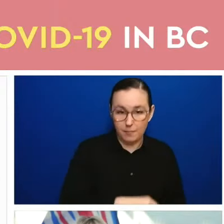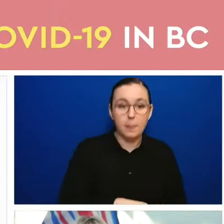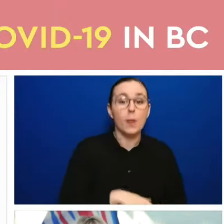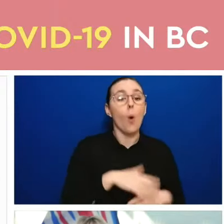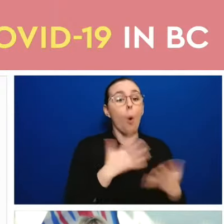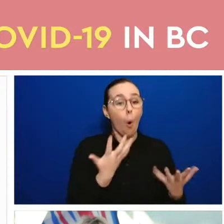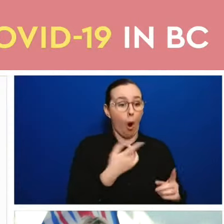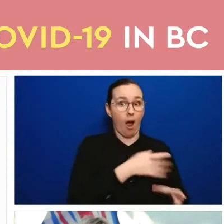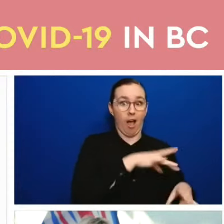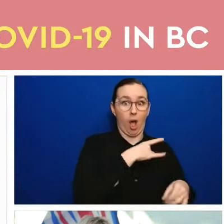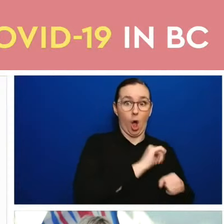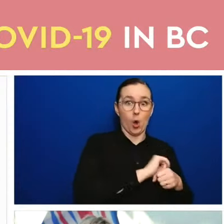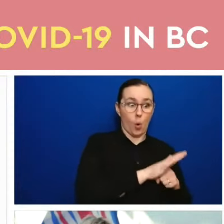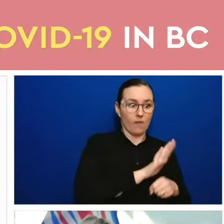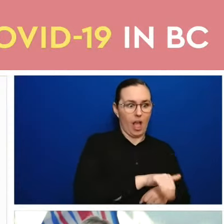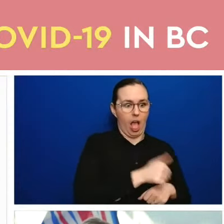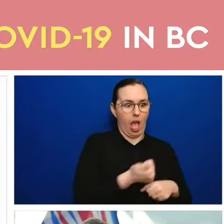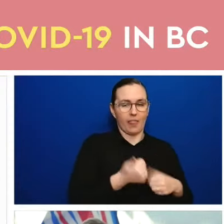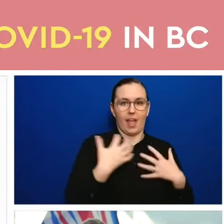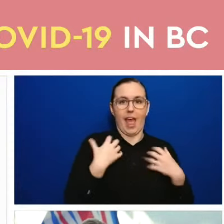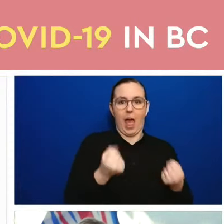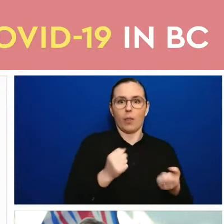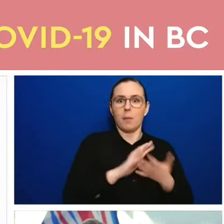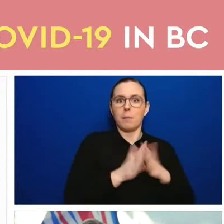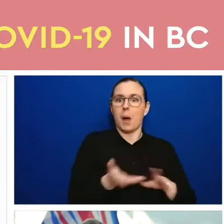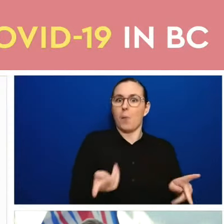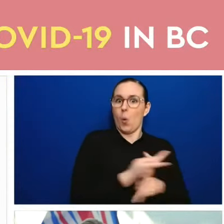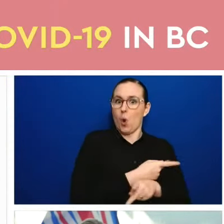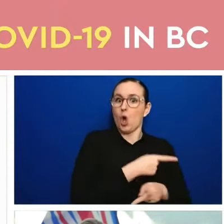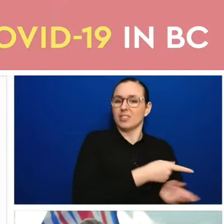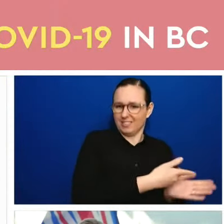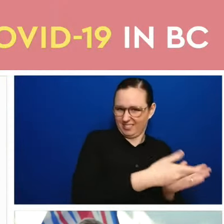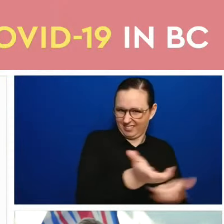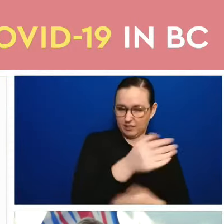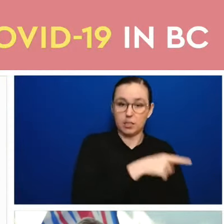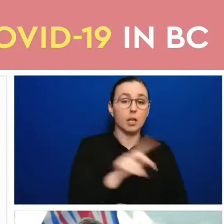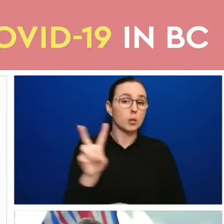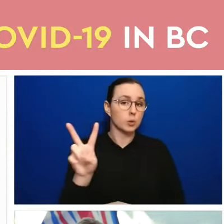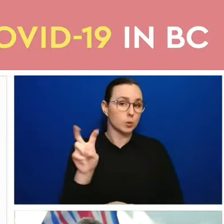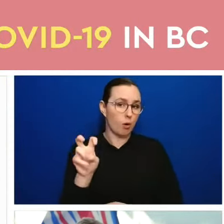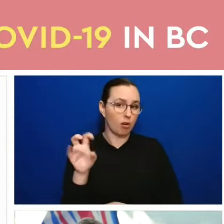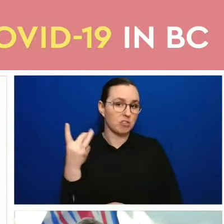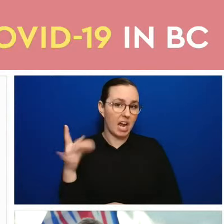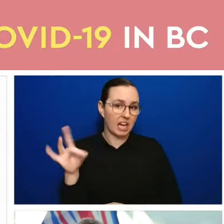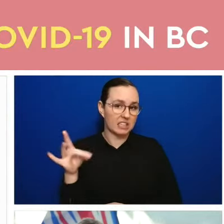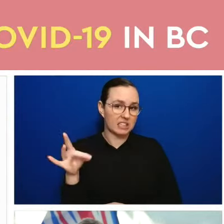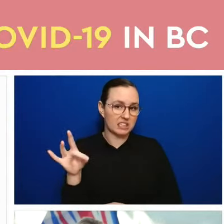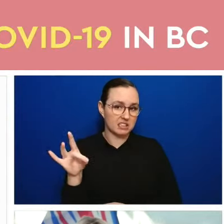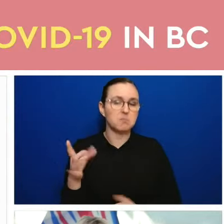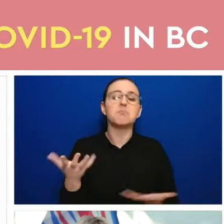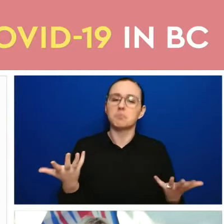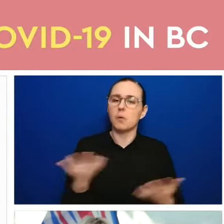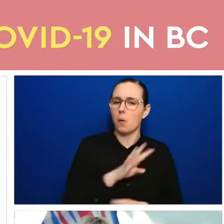symptoms. And -- or exacerbation of their underlying conditions because